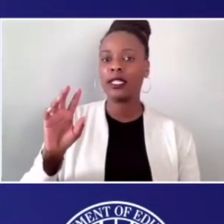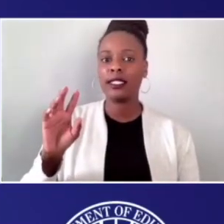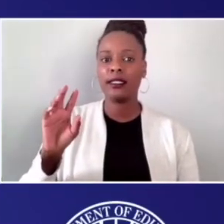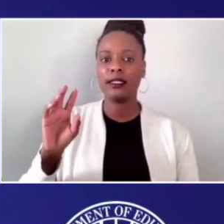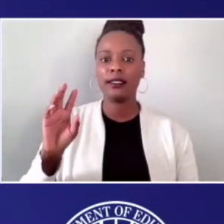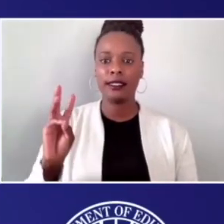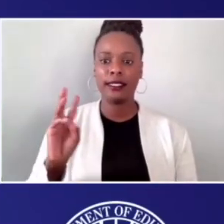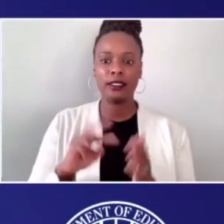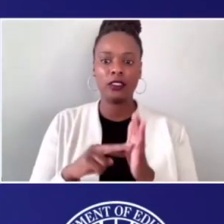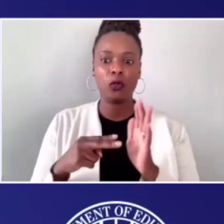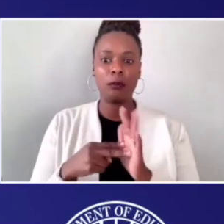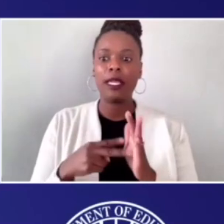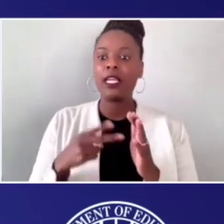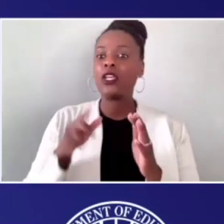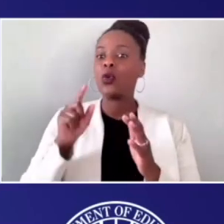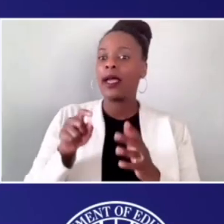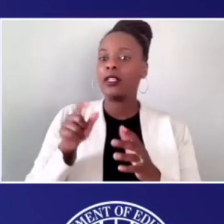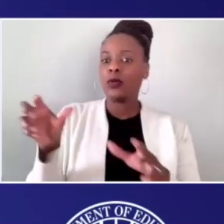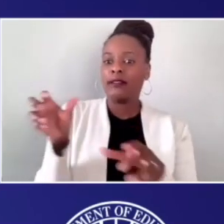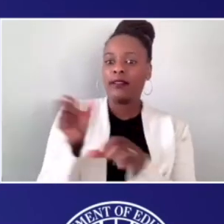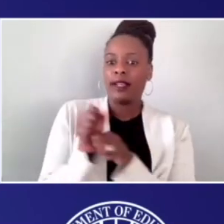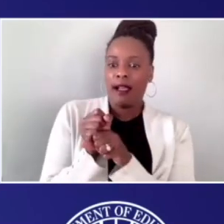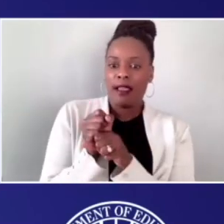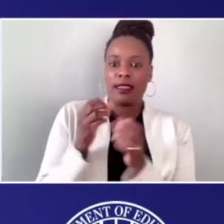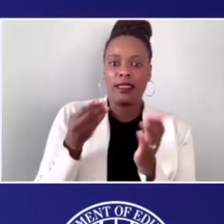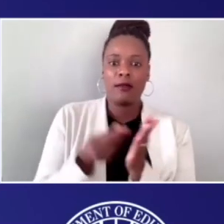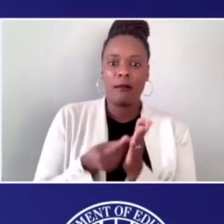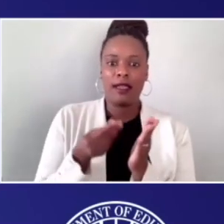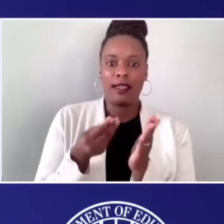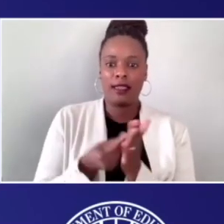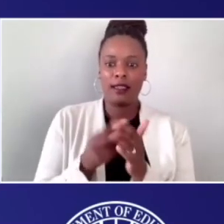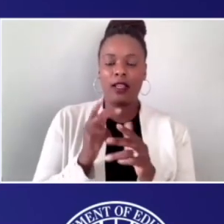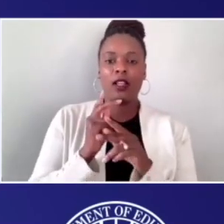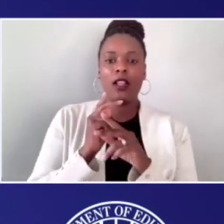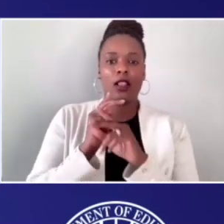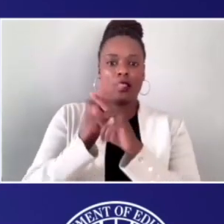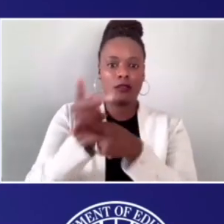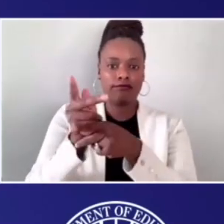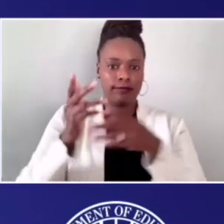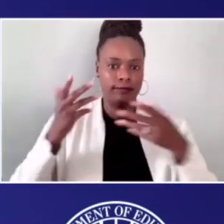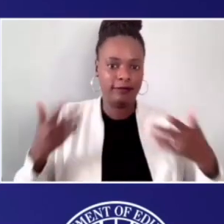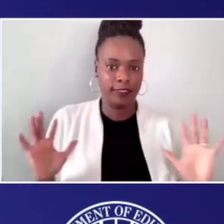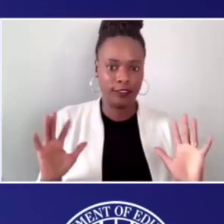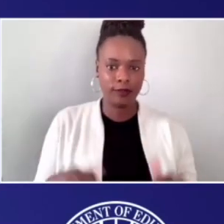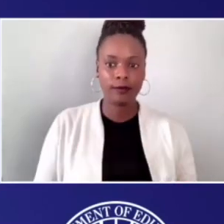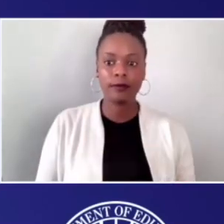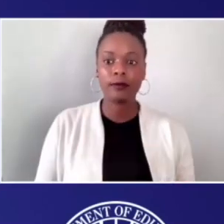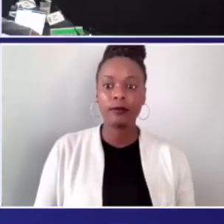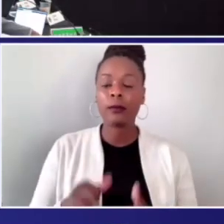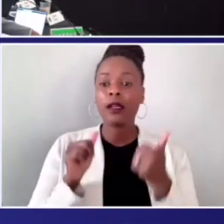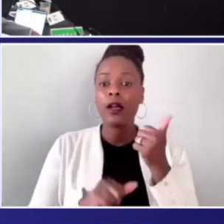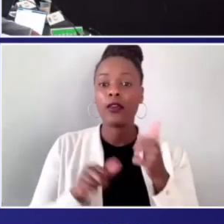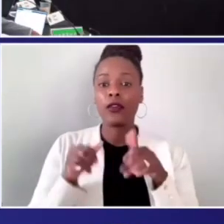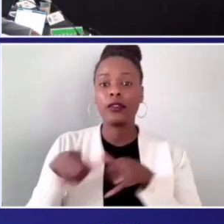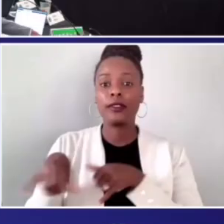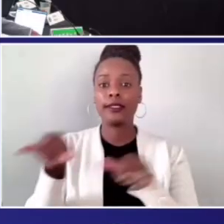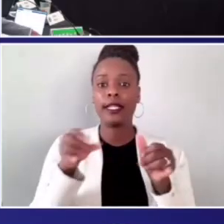So you got the money in your hands. A loan was made to you. Under the Standard Plan, you entered --